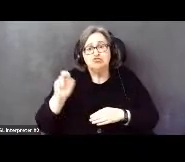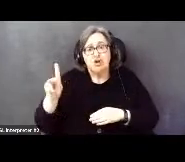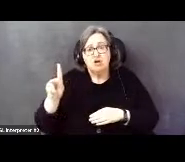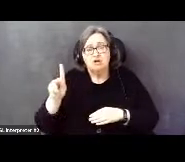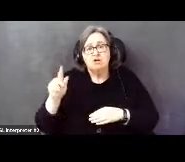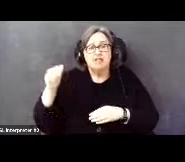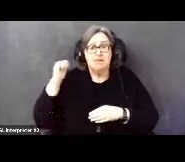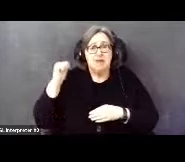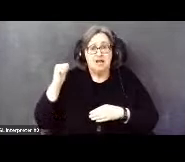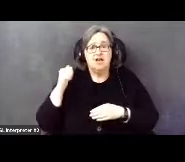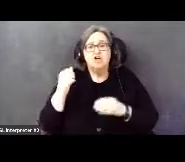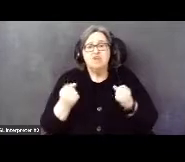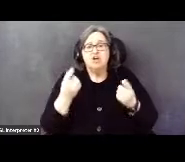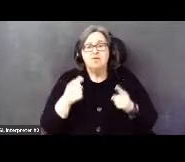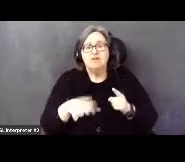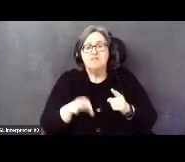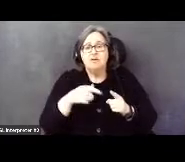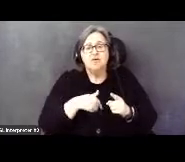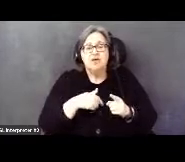me. I don't think they knew who I was.